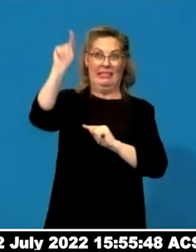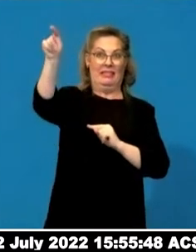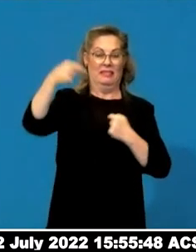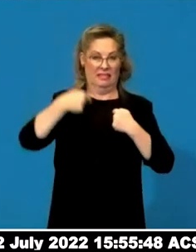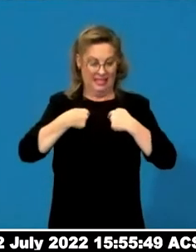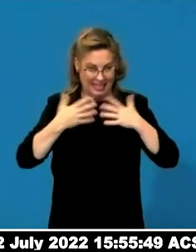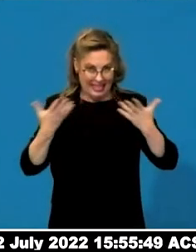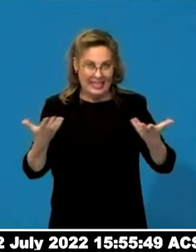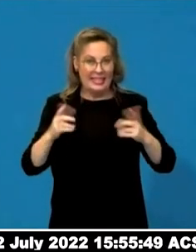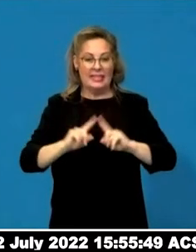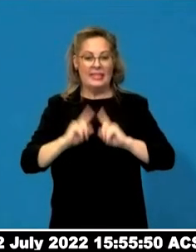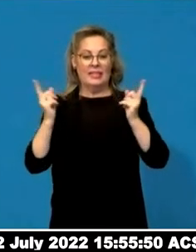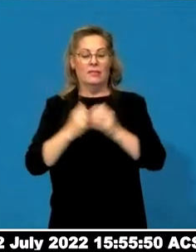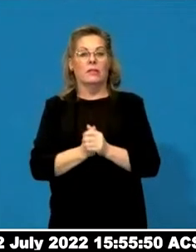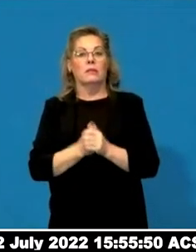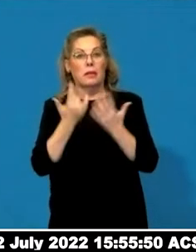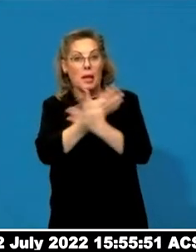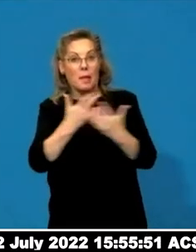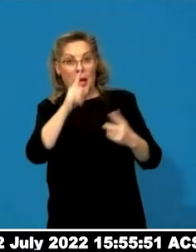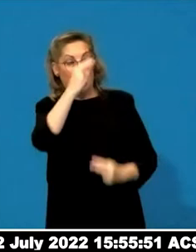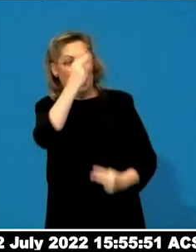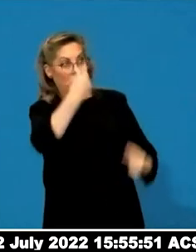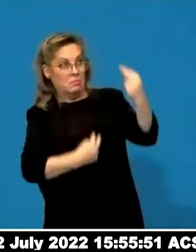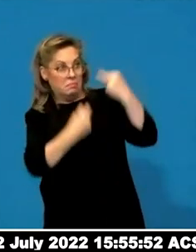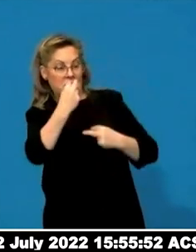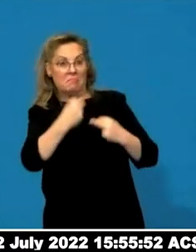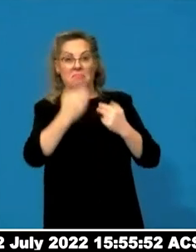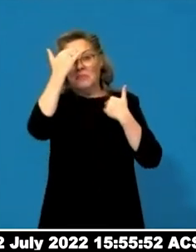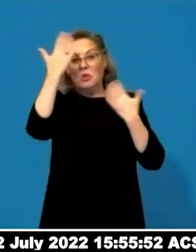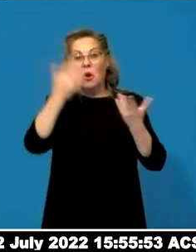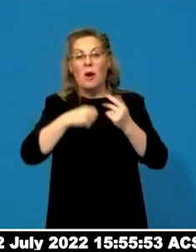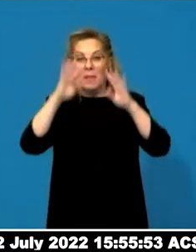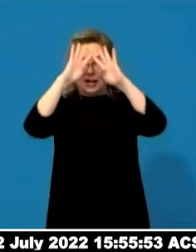A lot of people don't know that I'm a Torres Strait Islander. Or even where the Torres Strait is.